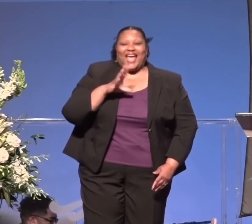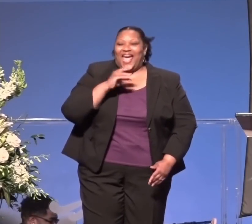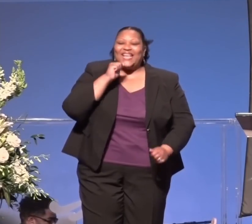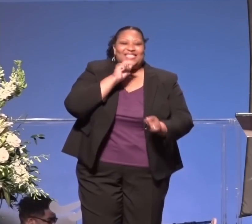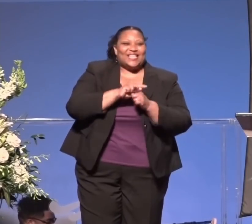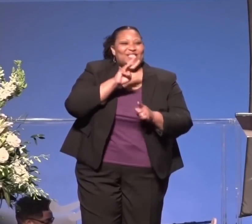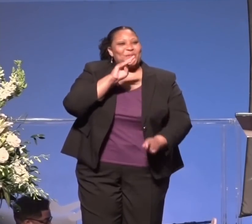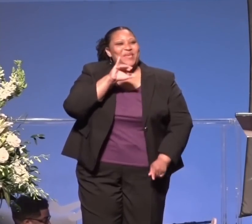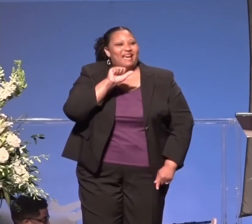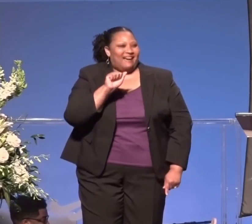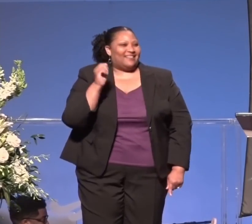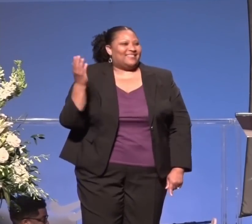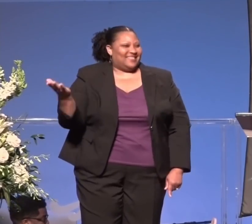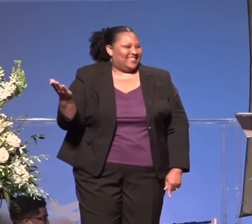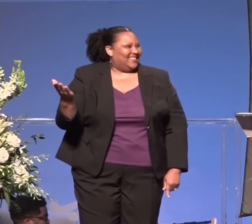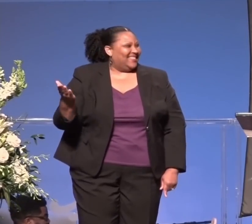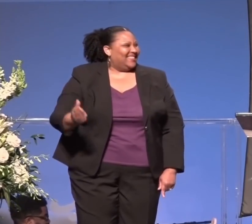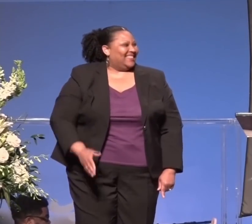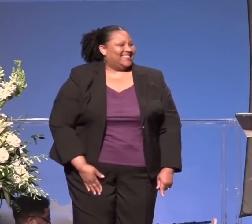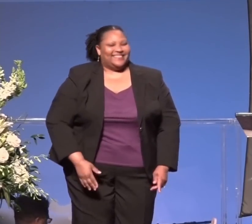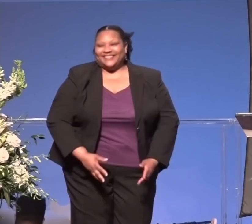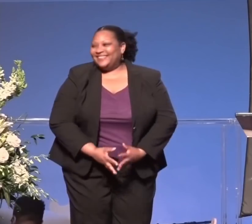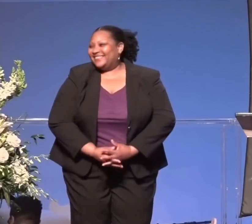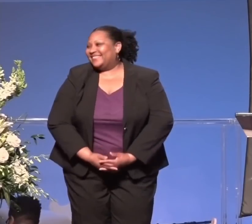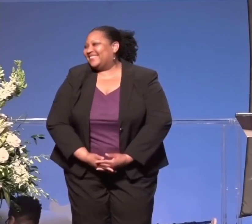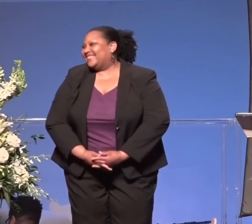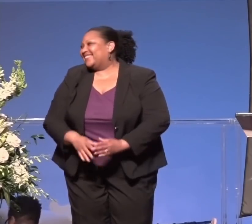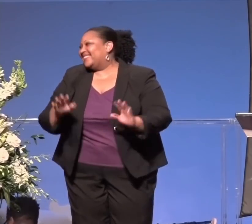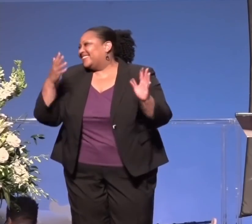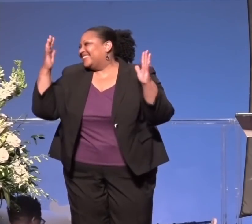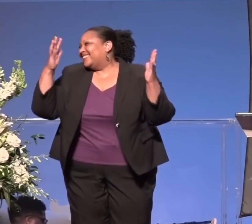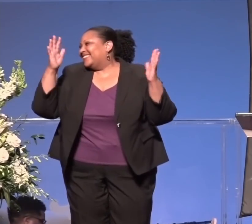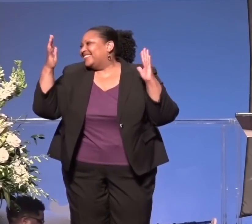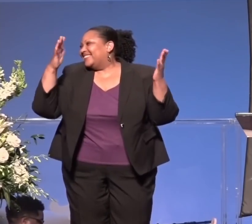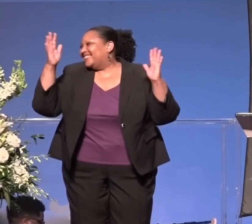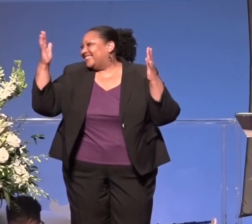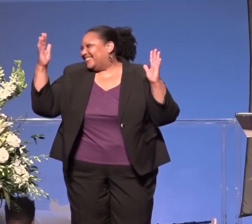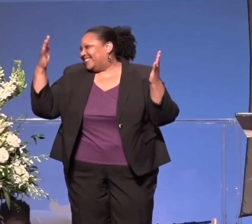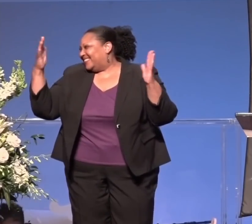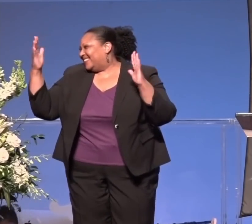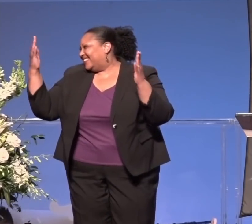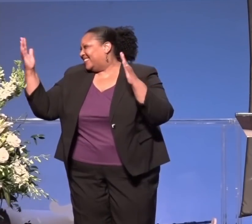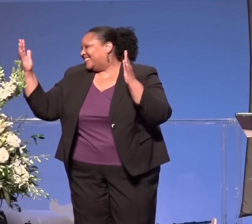GIVE A HAND TO OUR PASTOR, REMUS WRIGHT AND SISTER MIA WRIGHT.